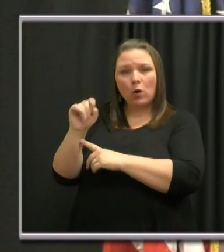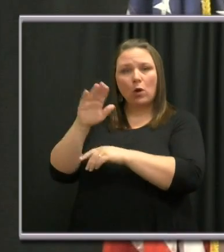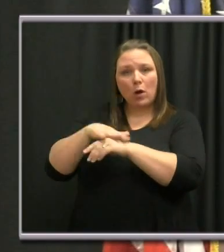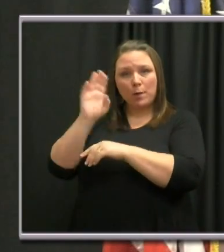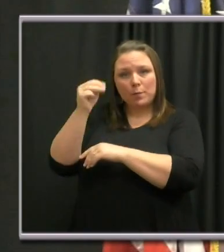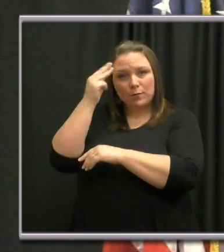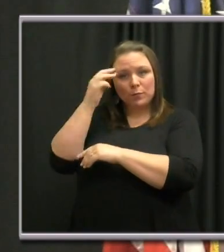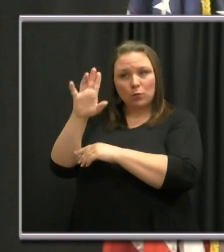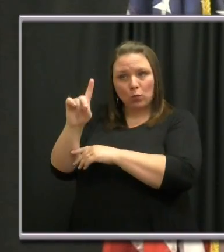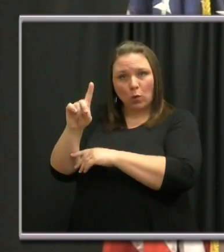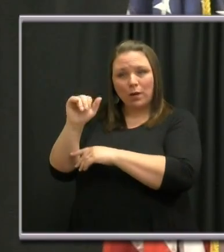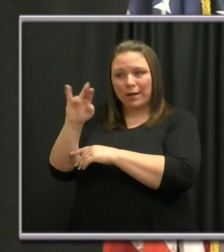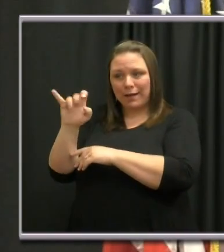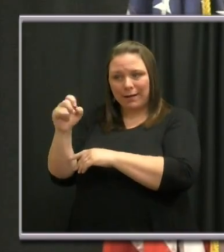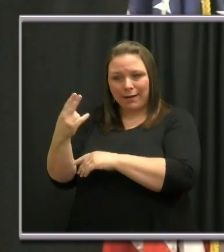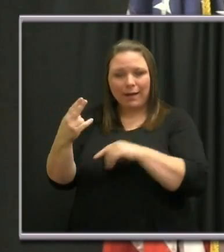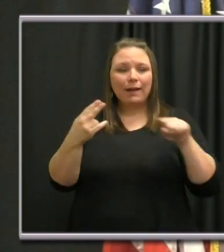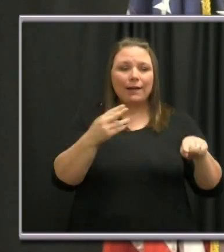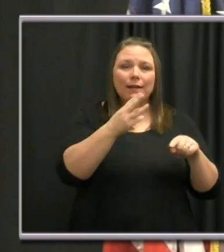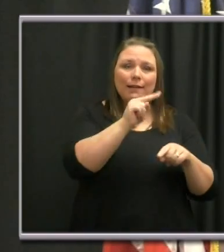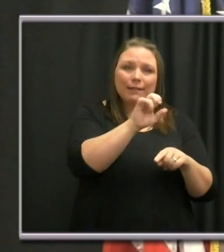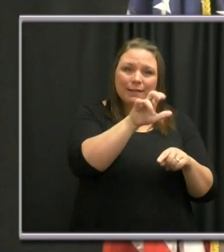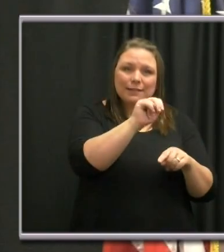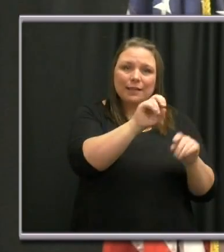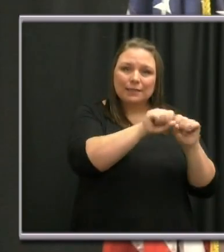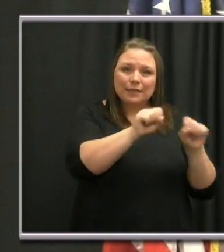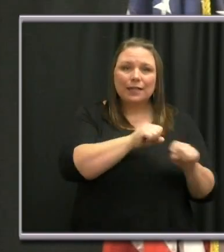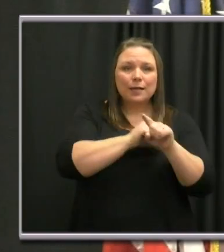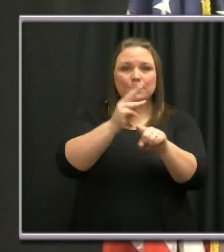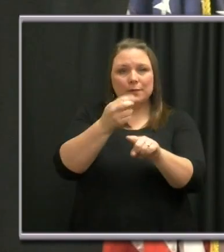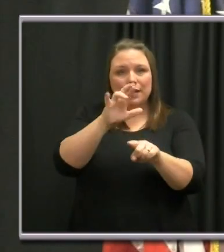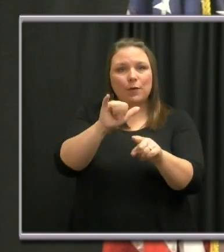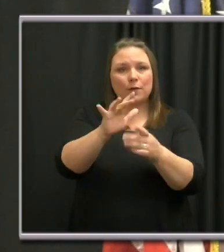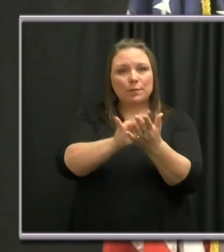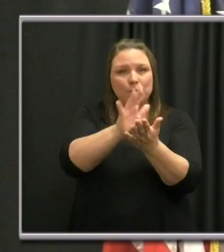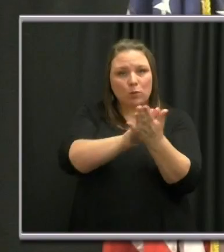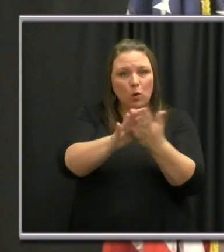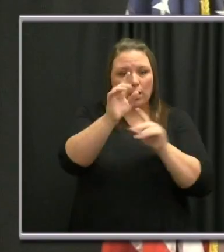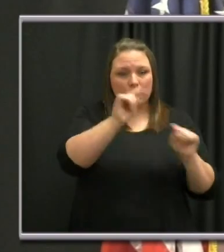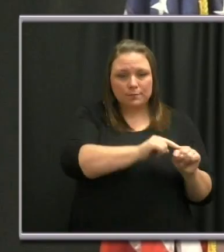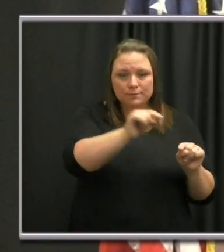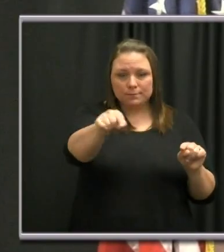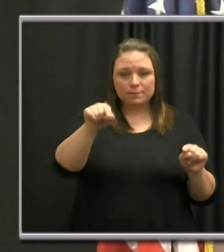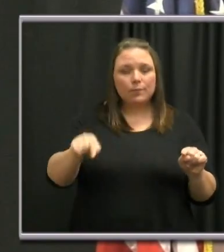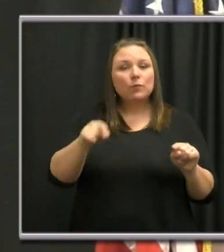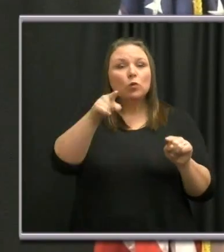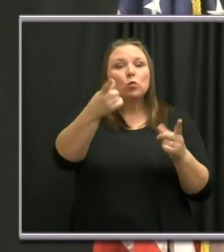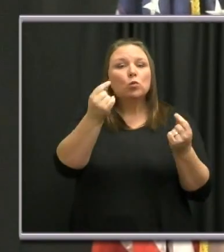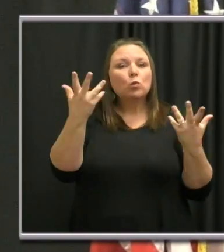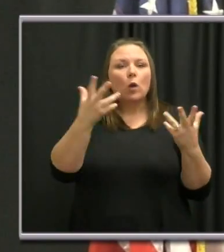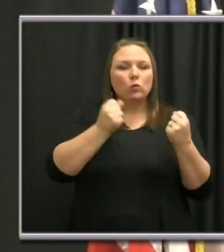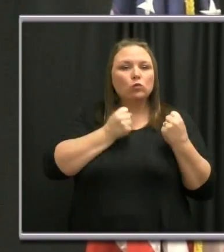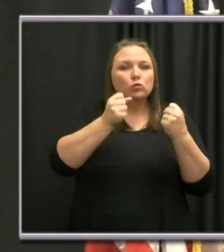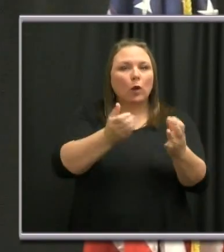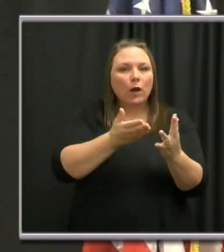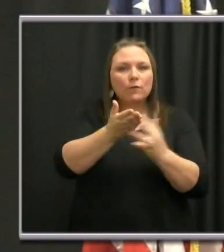CENTERS ARE LOCATED AT THE KMART IN MURFREESBORO NANNY ALL NISSAN STADIUM AS WELL AS THE